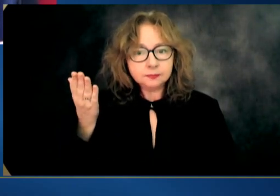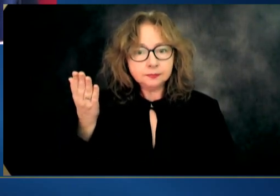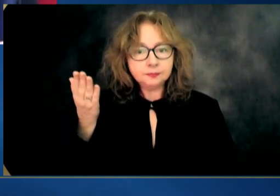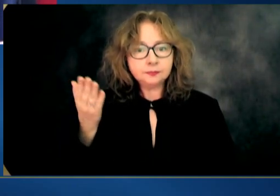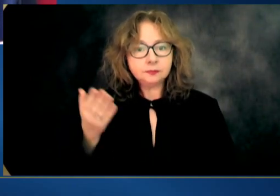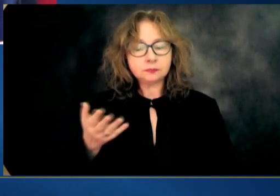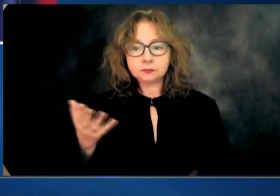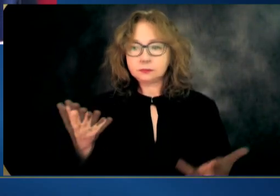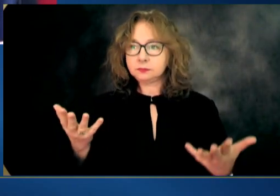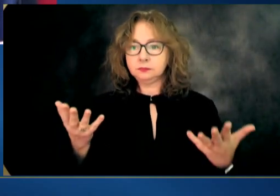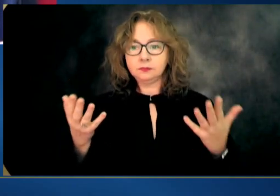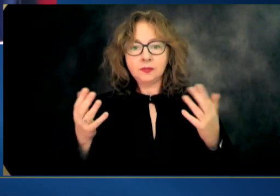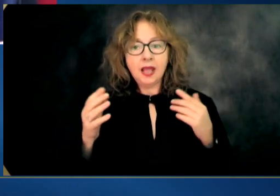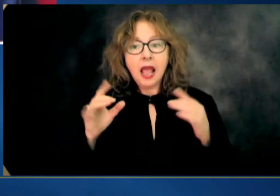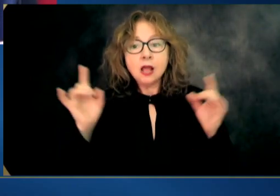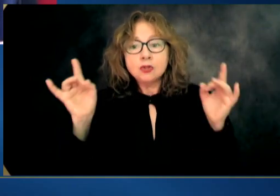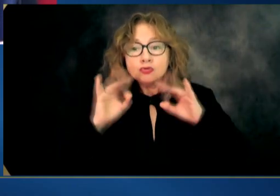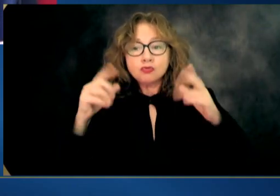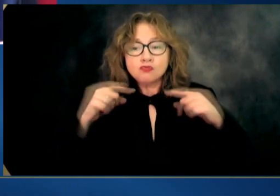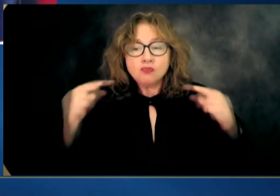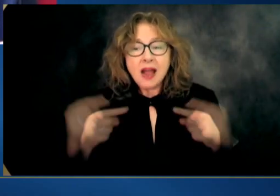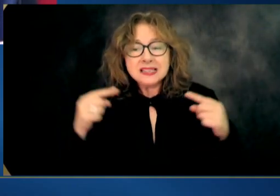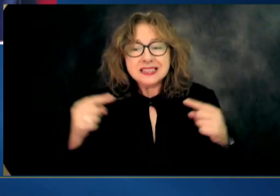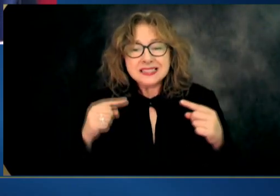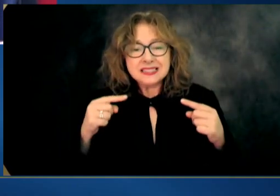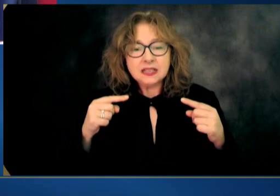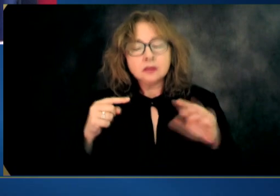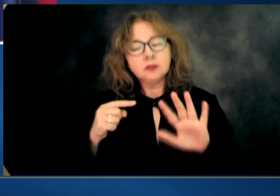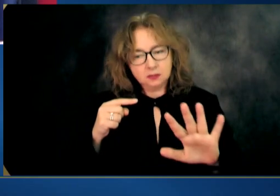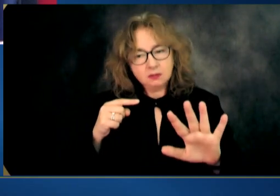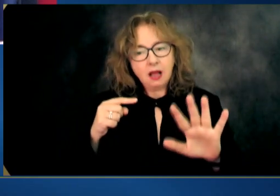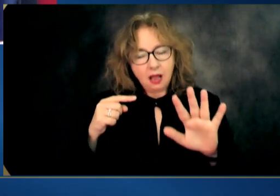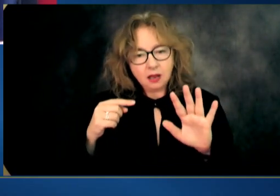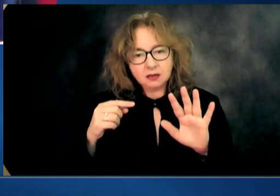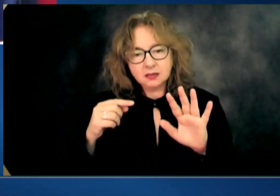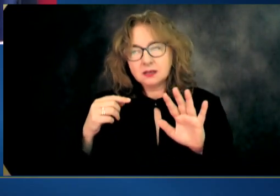my crisis, I have -- like I said, I haven't had a crisis until 57,